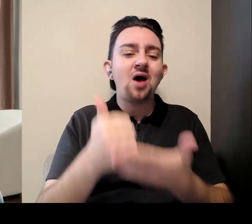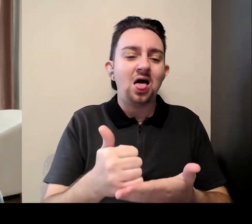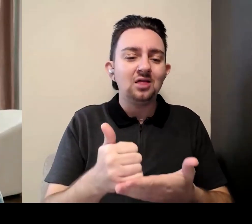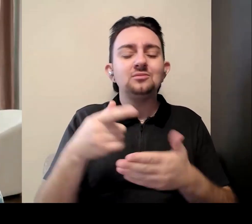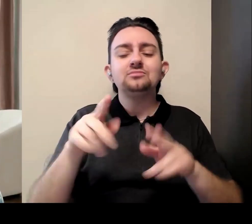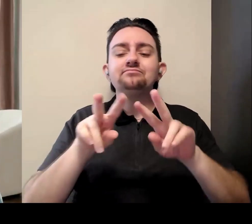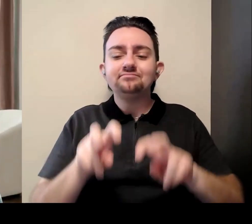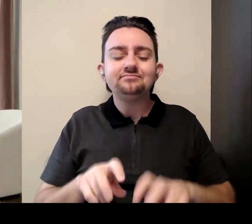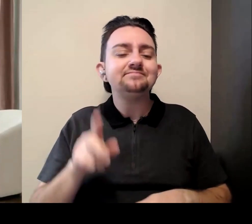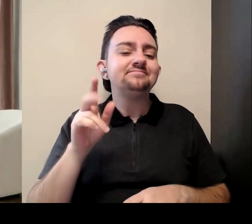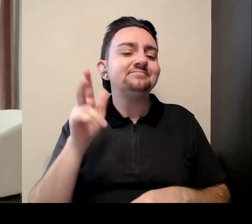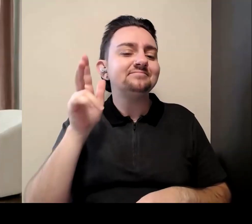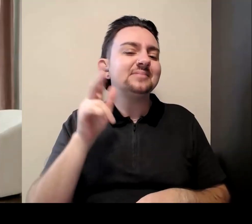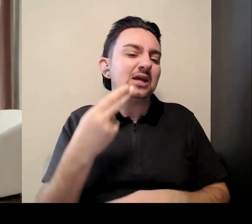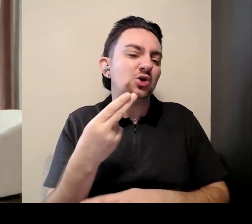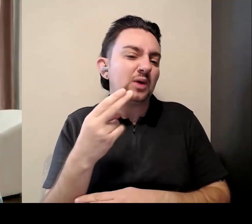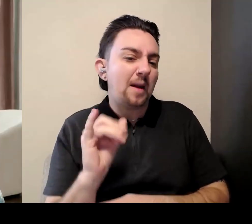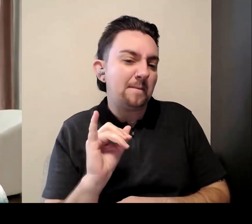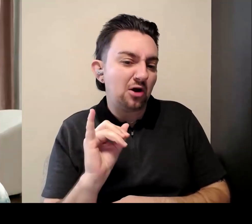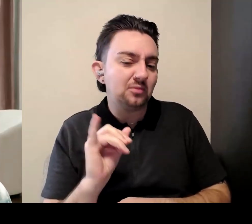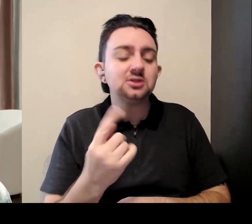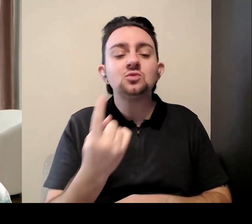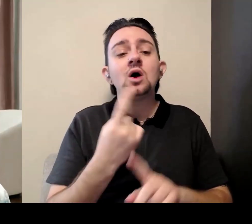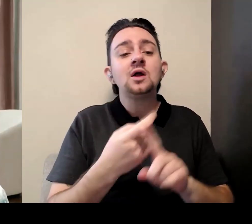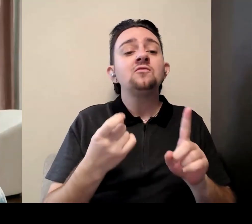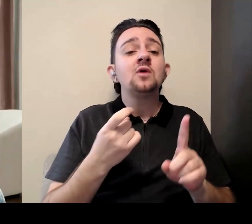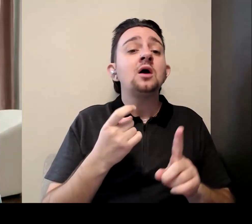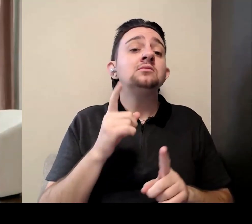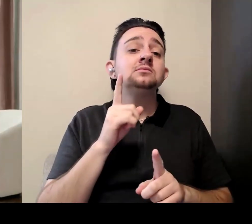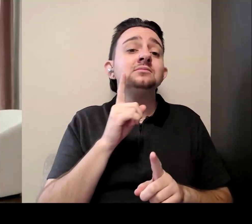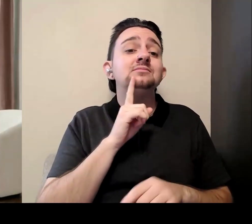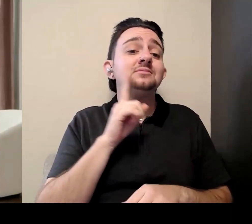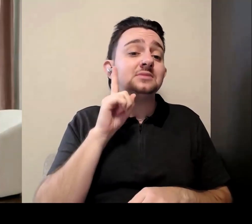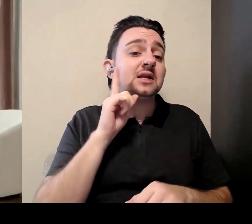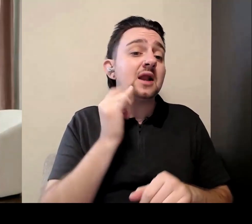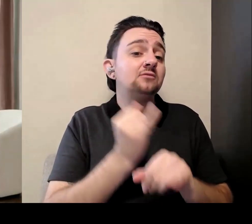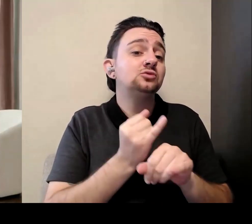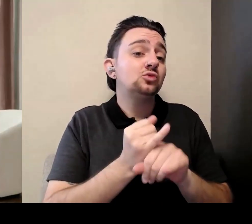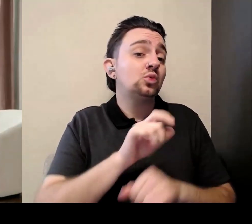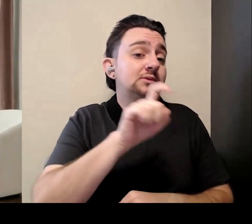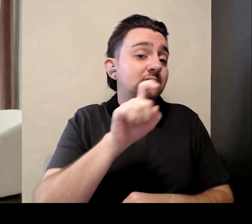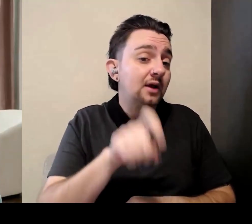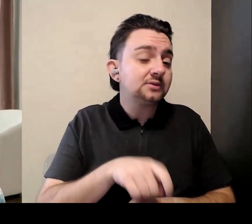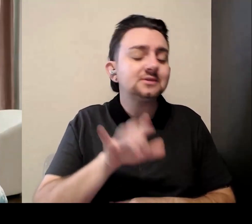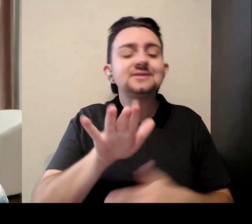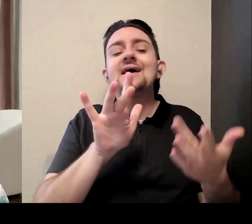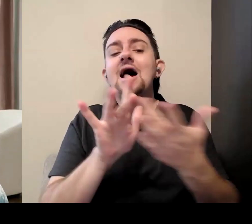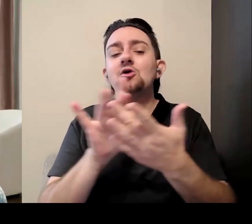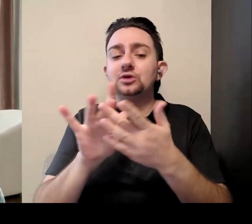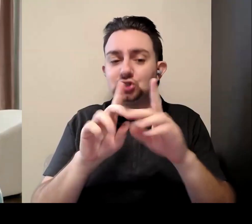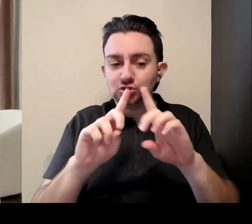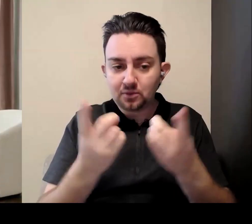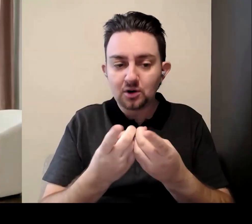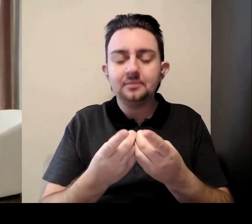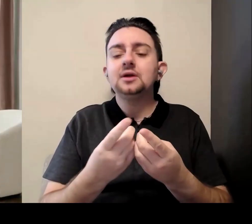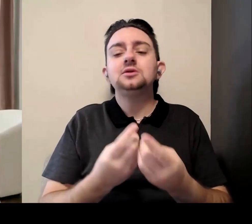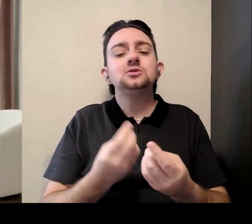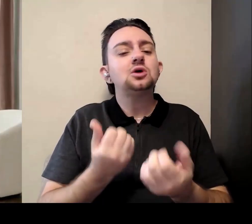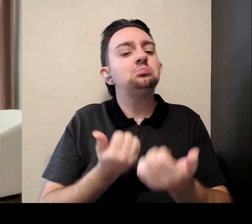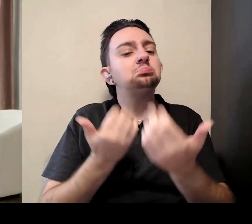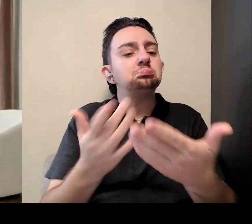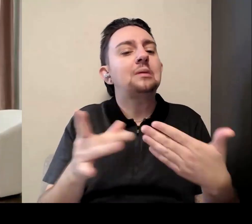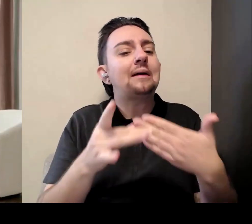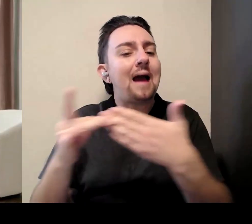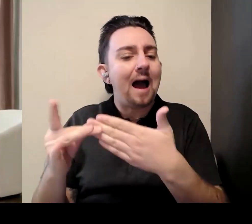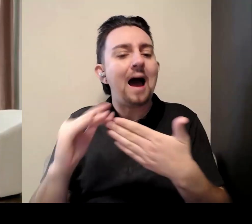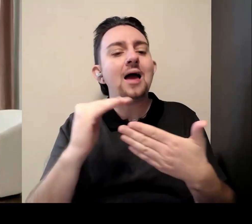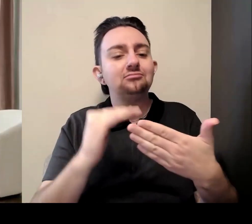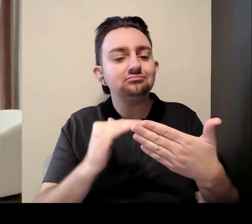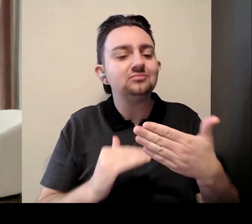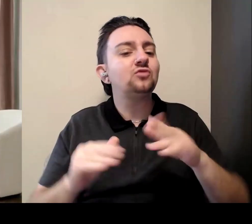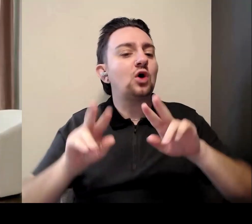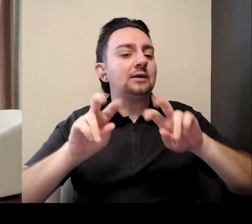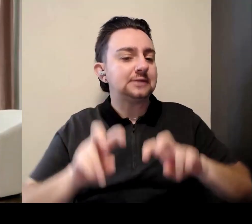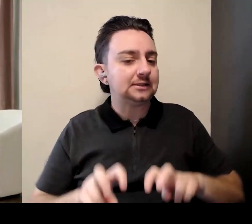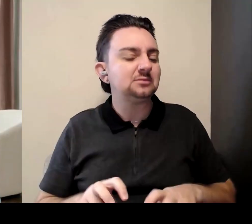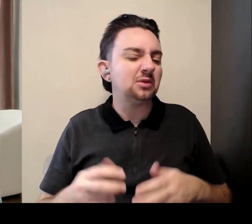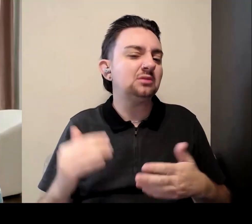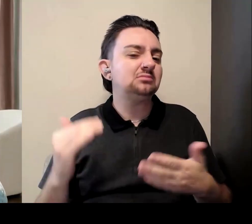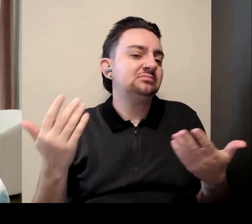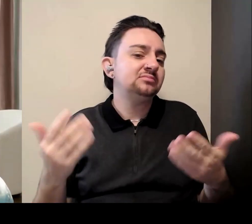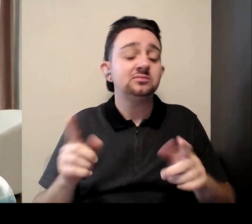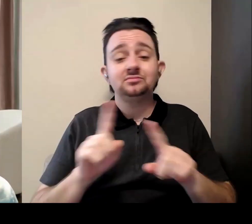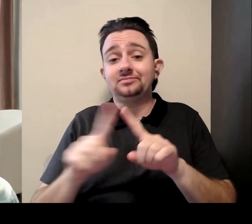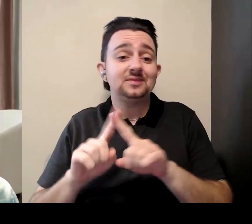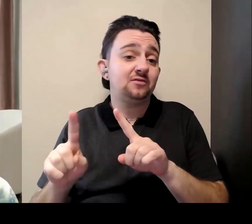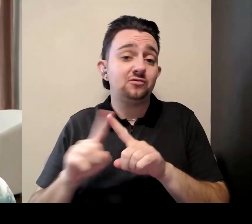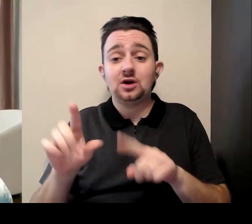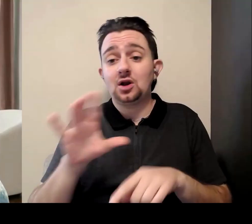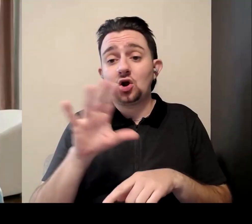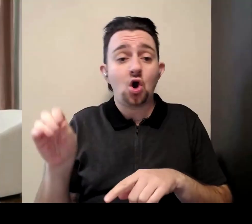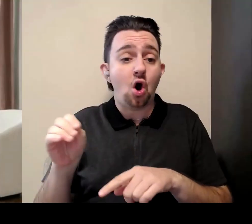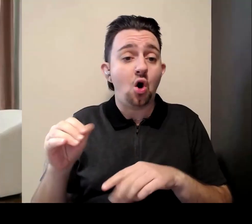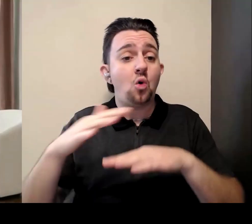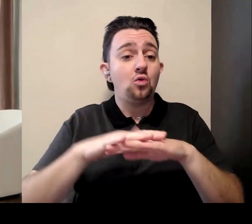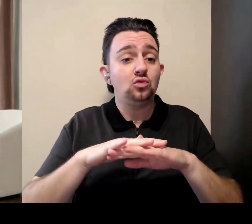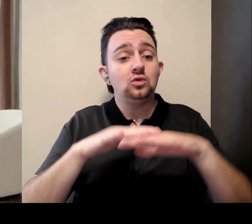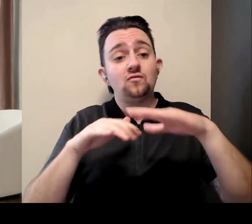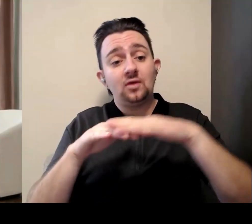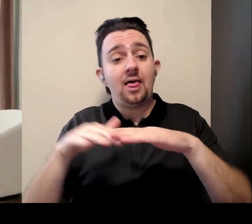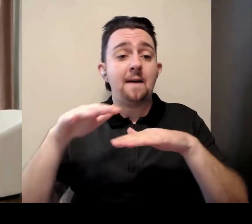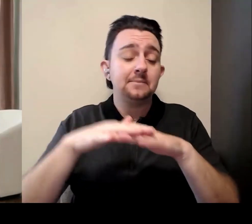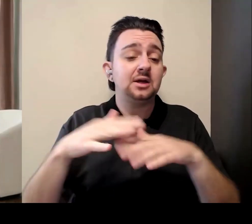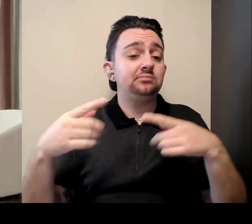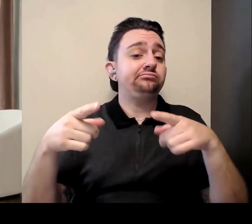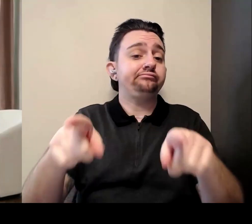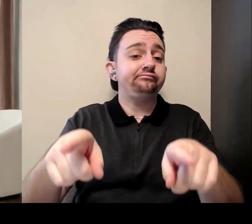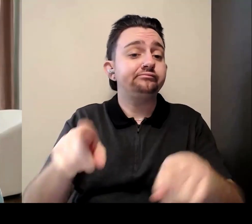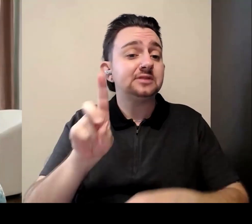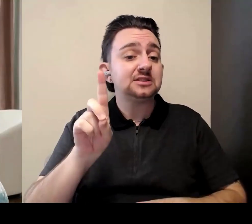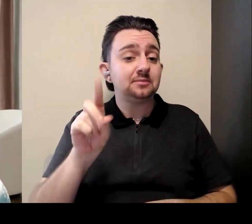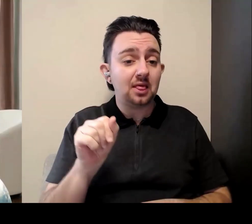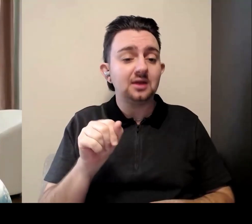I think one is from the Texas School for the Deaf and their outreach department and some guidelines they give for assessments for the whole gamut of coexisting disabilities, but SLD is one of them that is included there on that page from the Texas School for the Deaf as well.